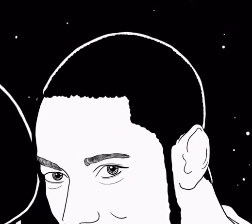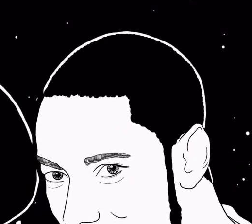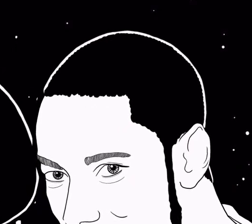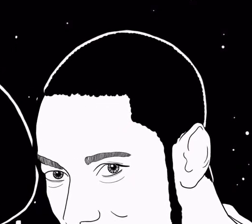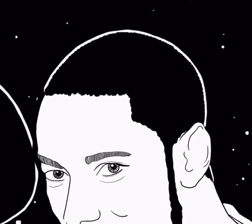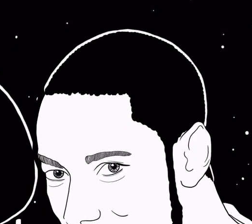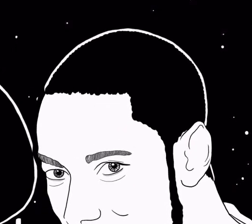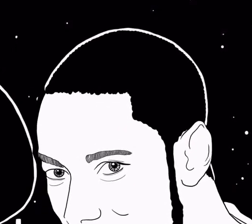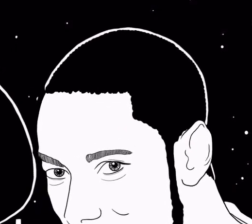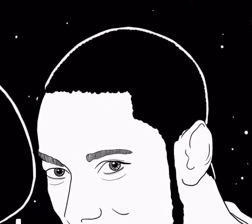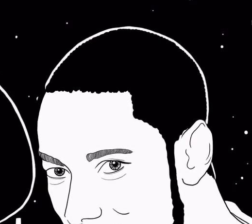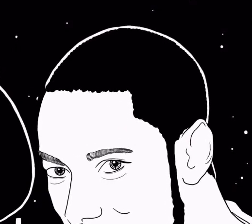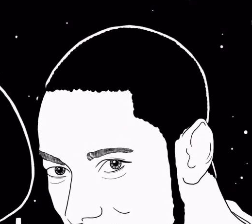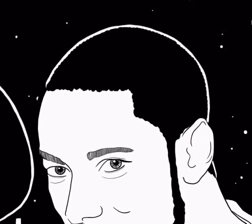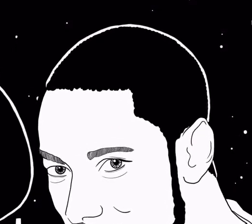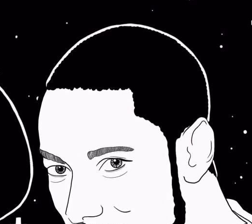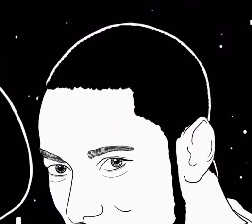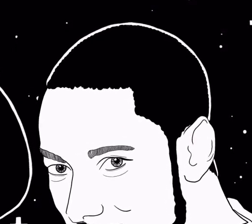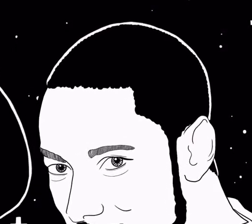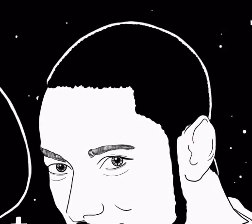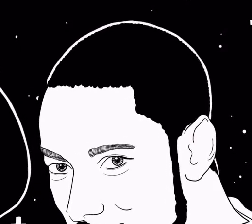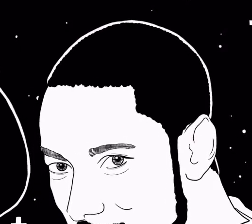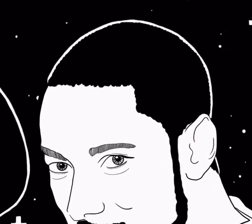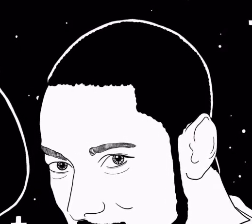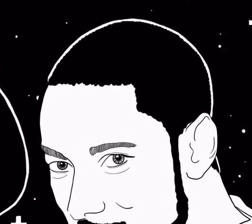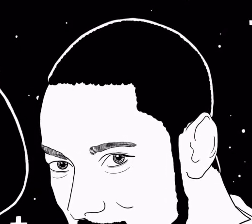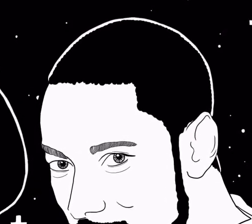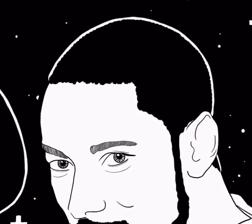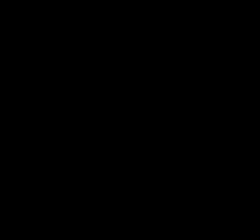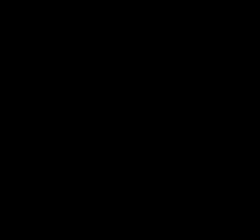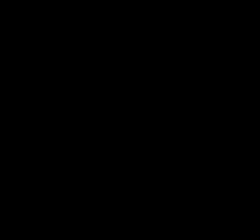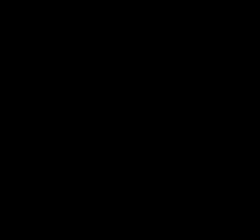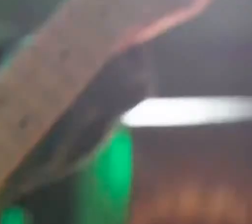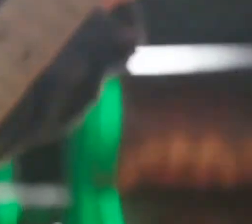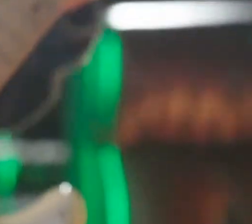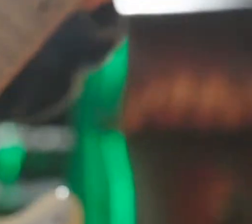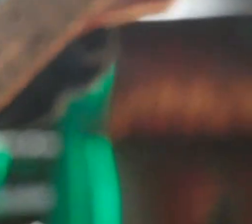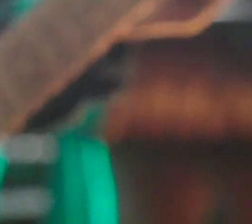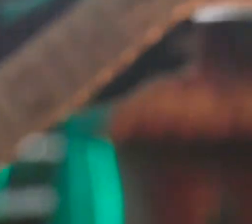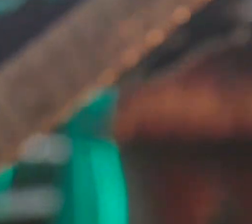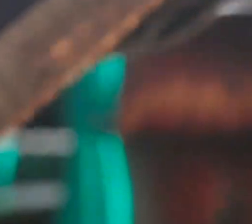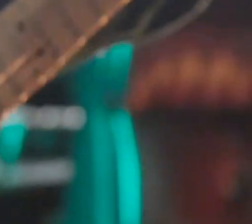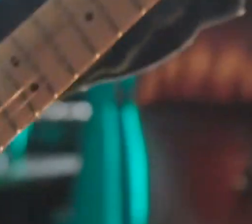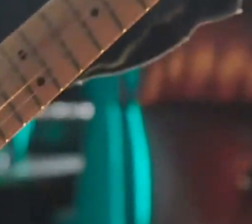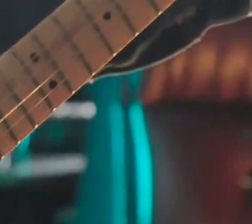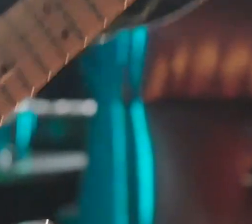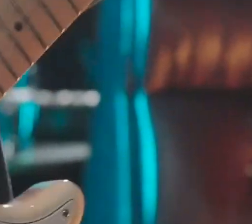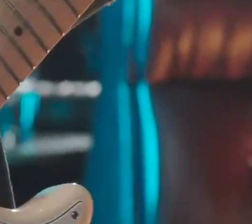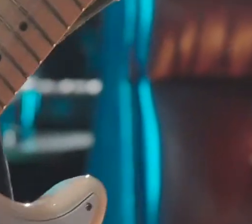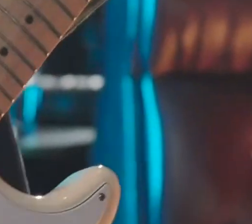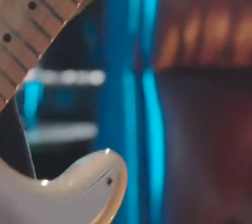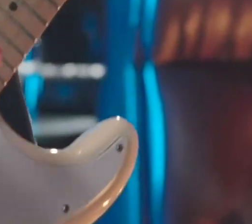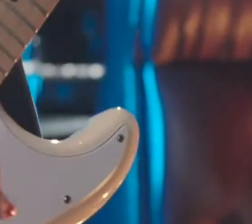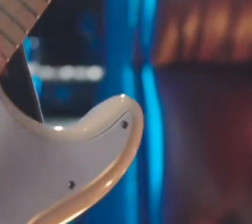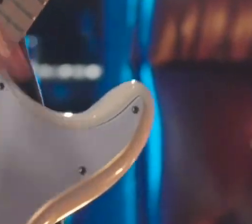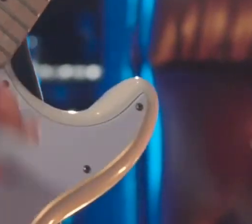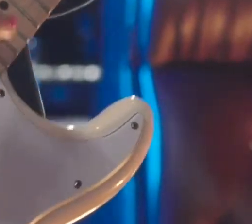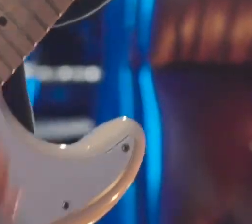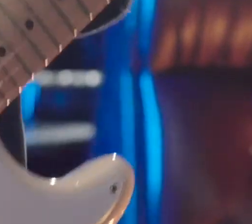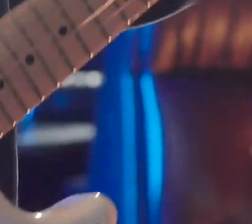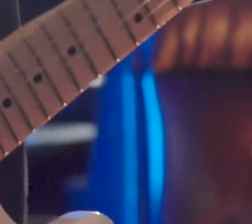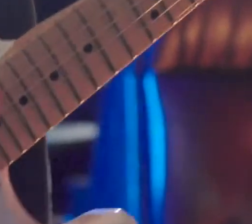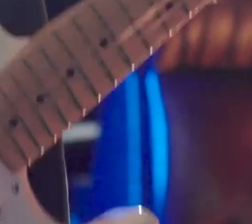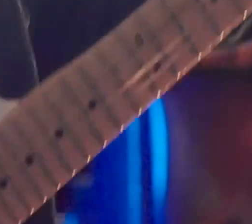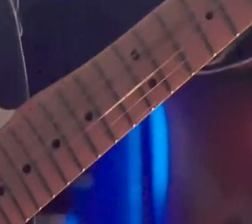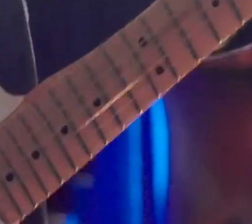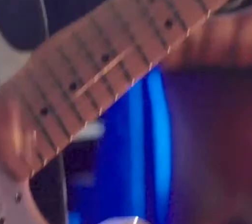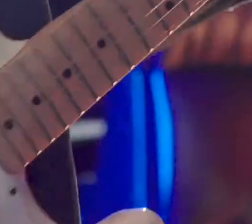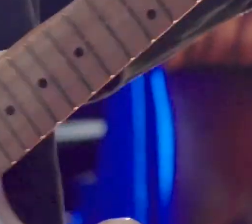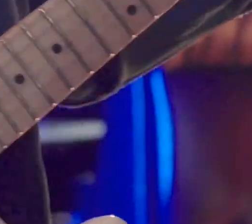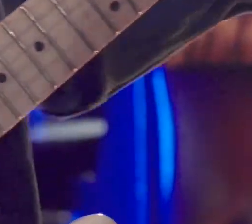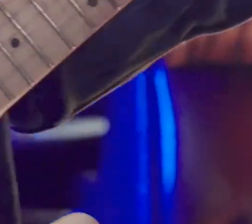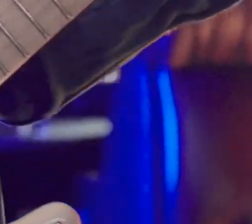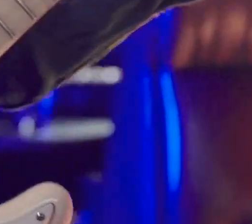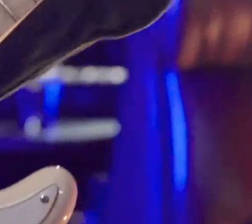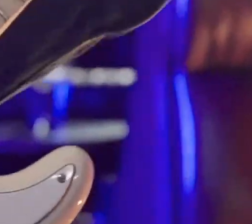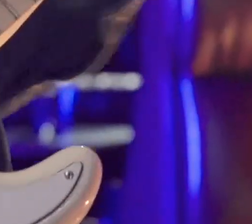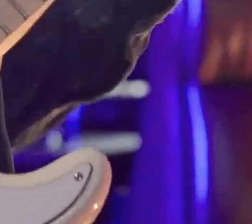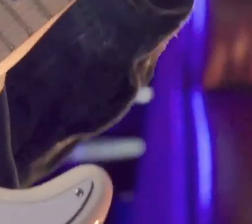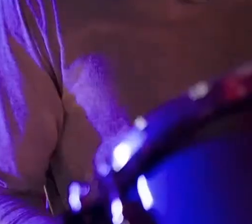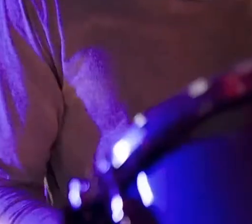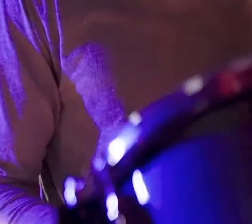JEANNIE YANDEL: